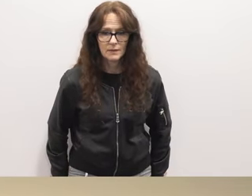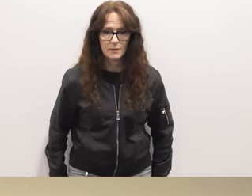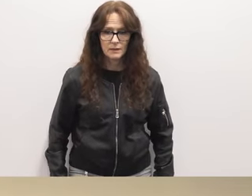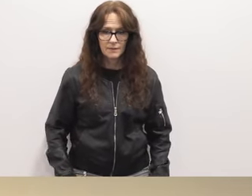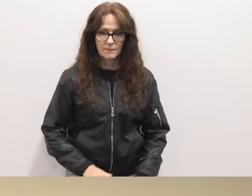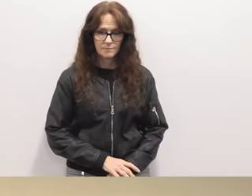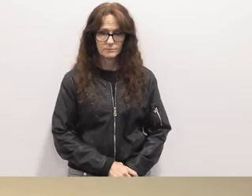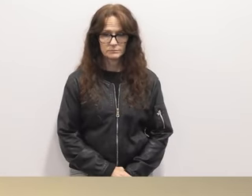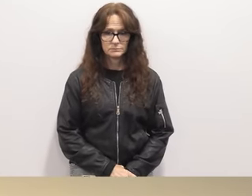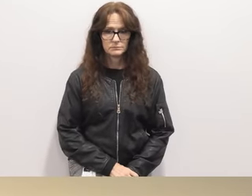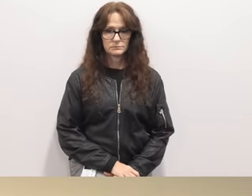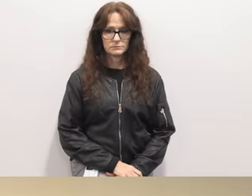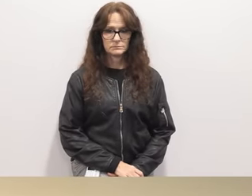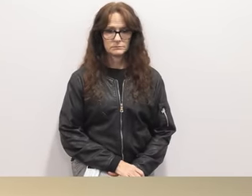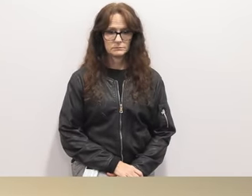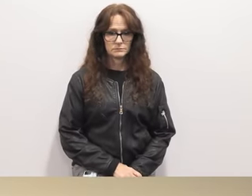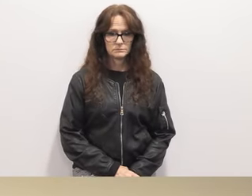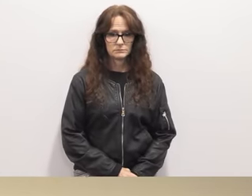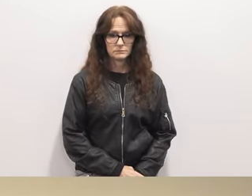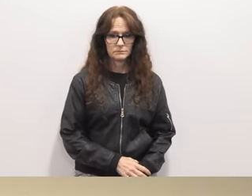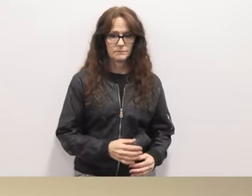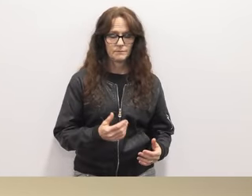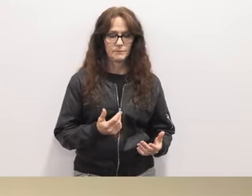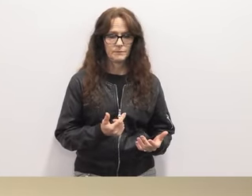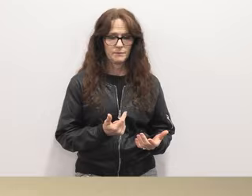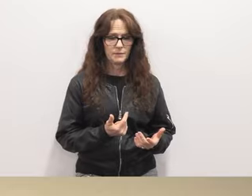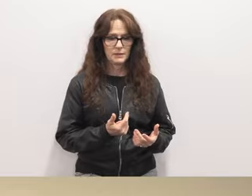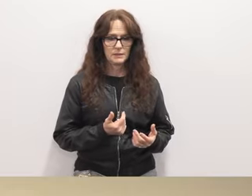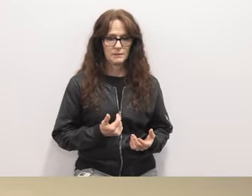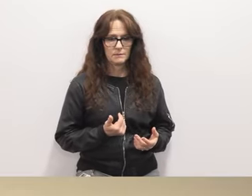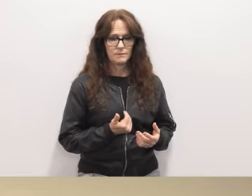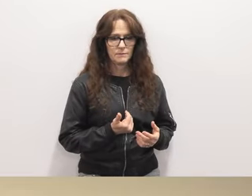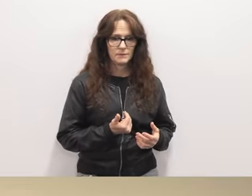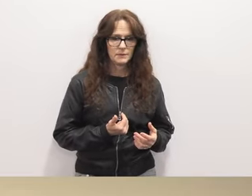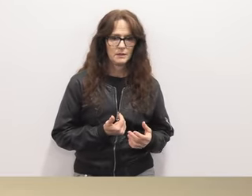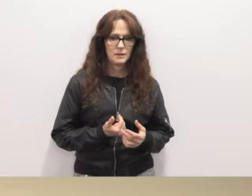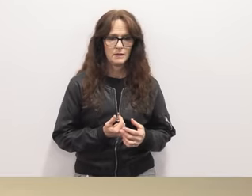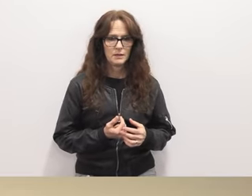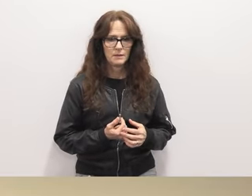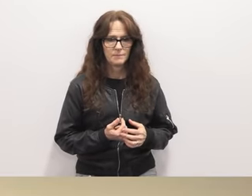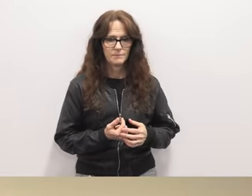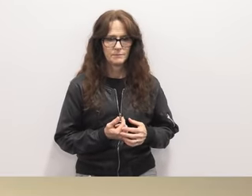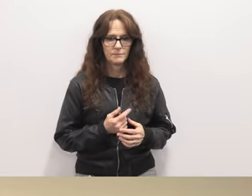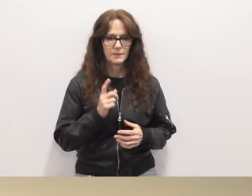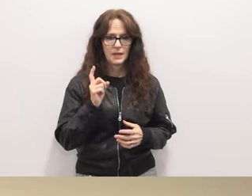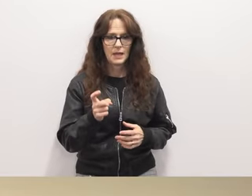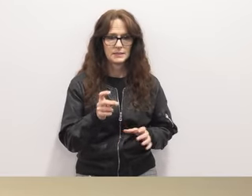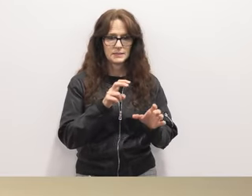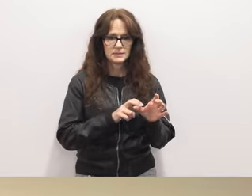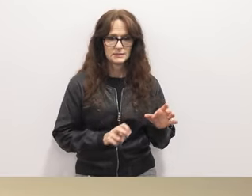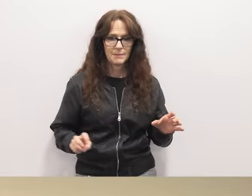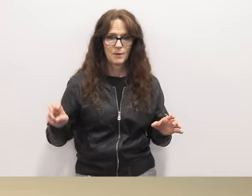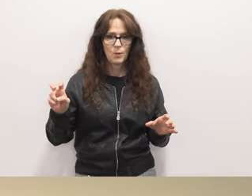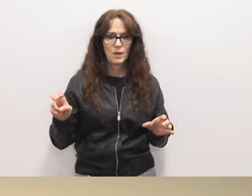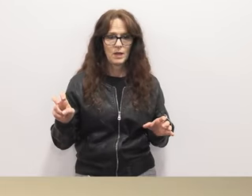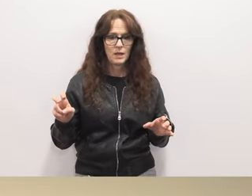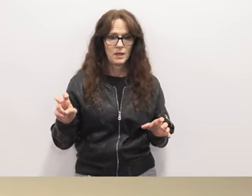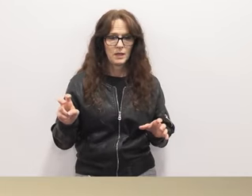Okay, that being said, one of the things that you need to know is I'll need to step away for a while. I don't know if you all are gonna have lunch,